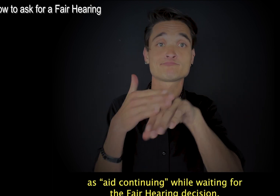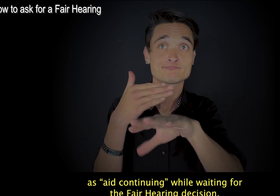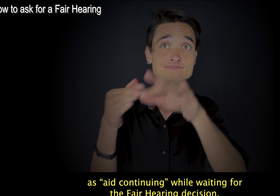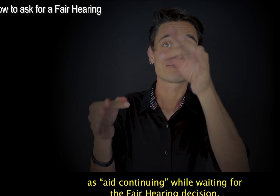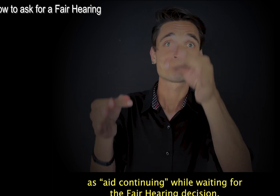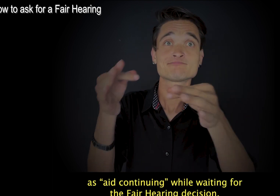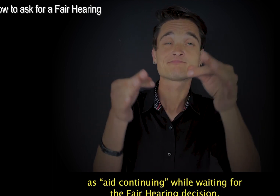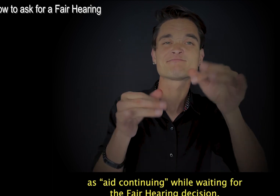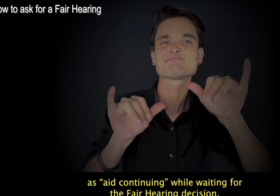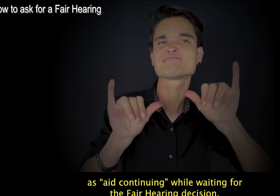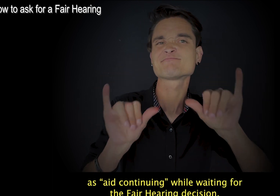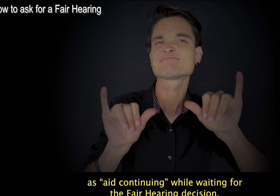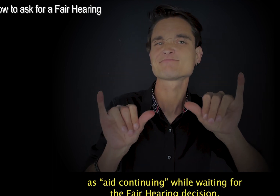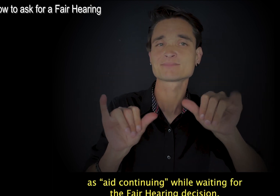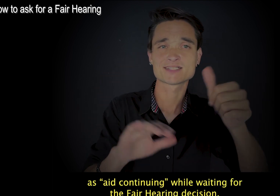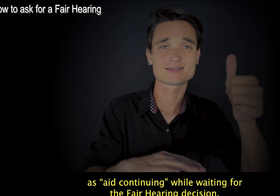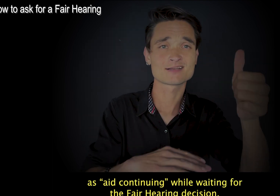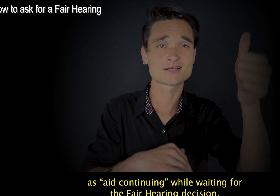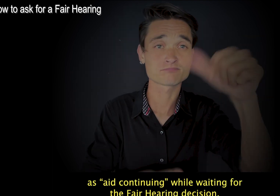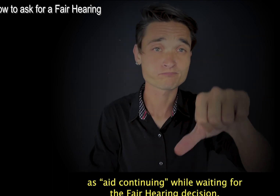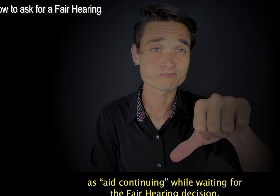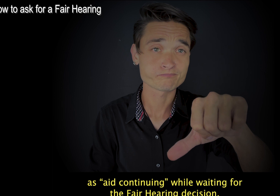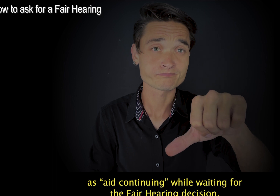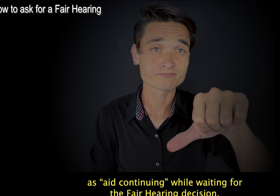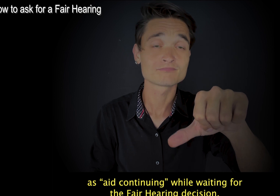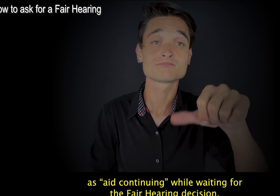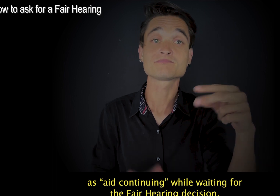as “aid continuing” while waiting for the Fair Hearing decision.